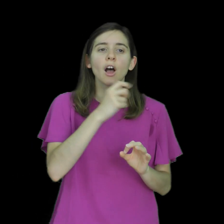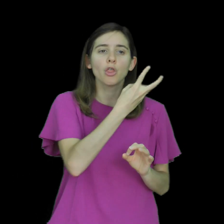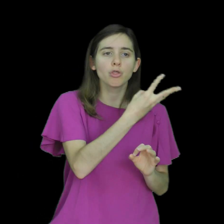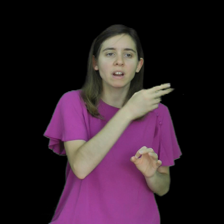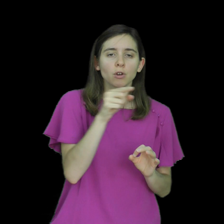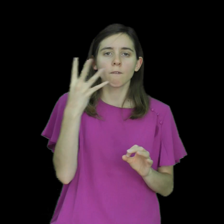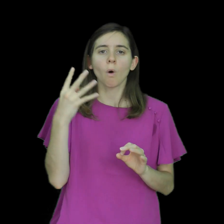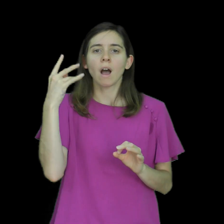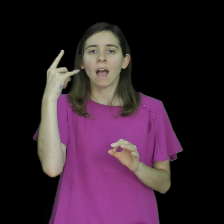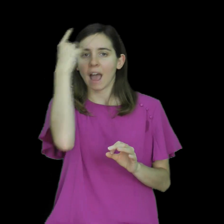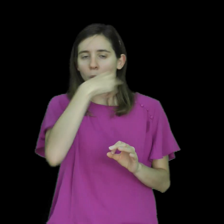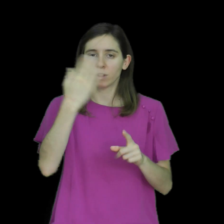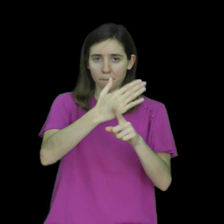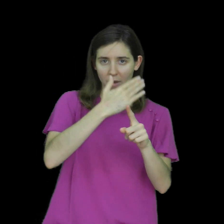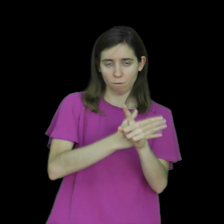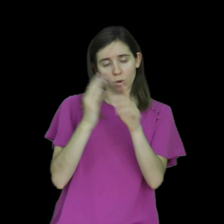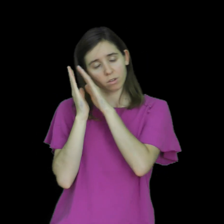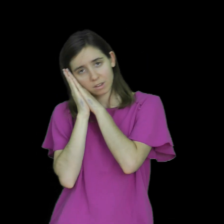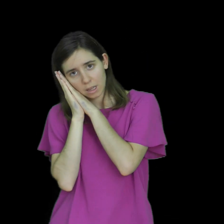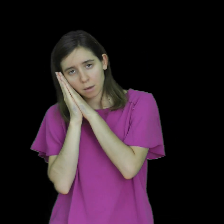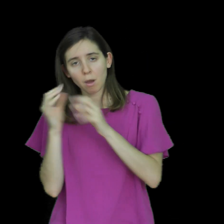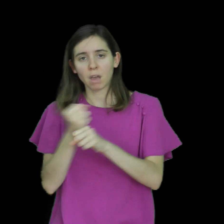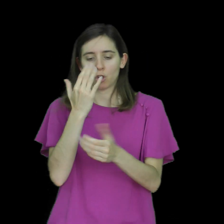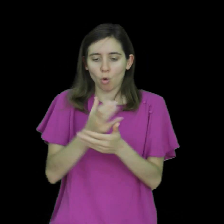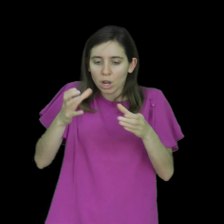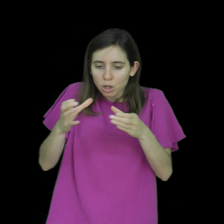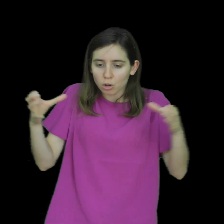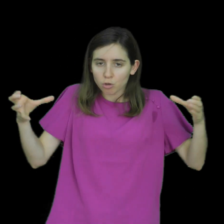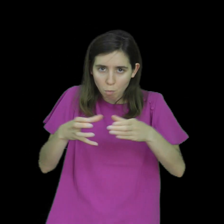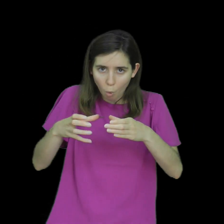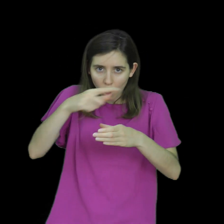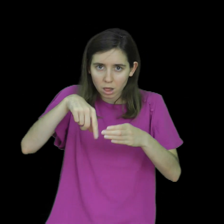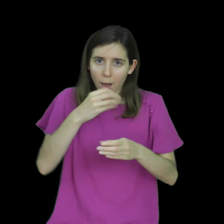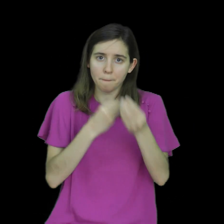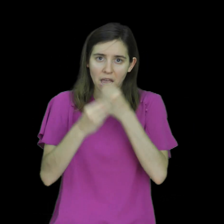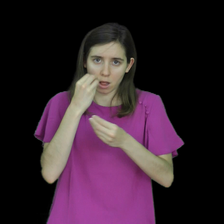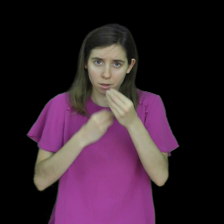sleep. Make it the lightest meal of the day. Your energy needs are lowest at the